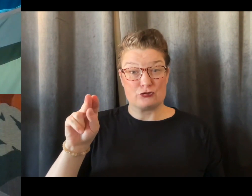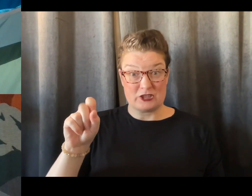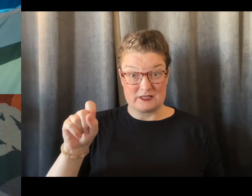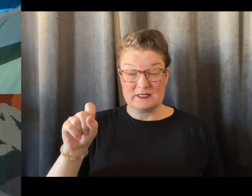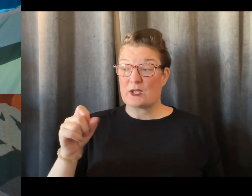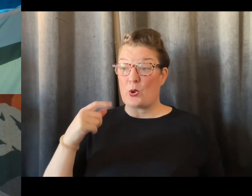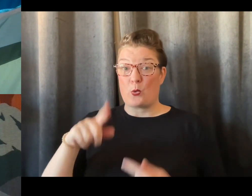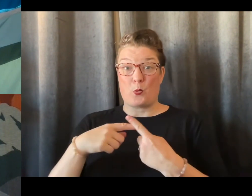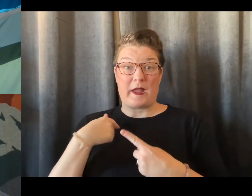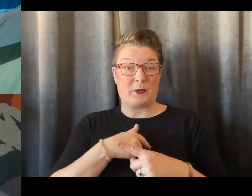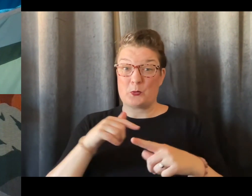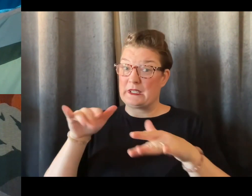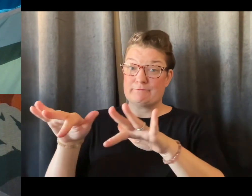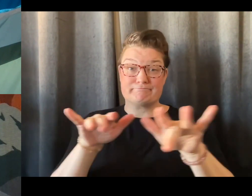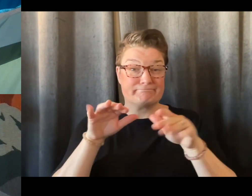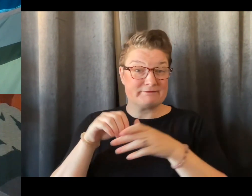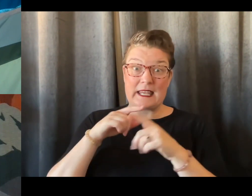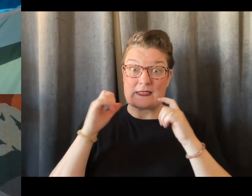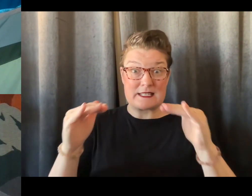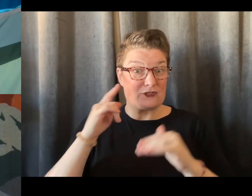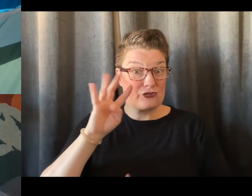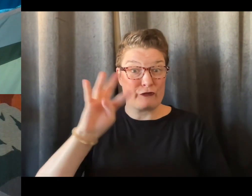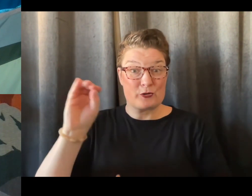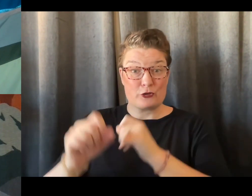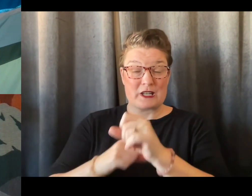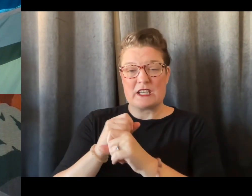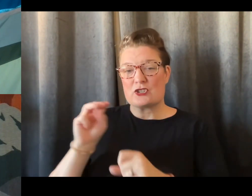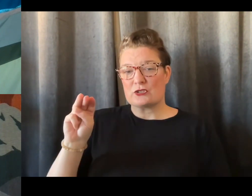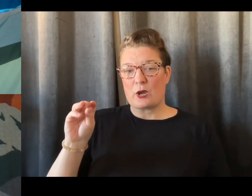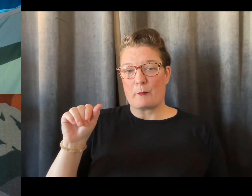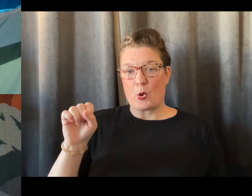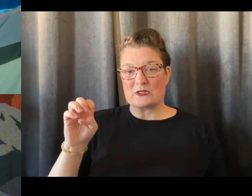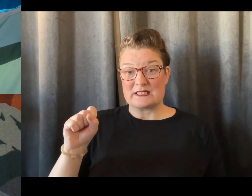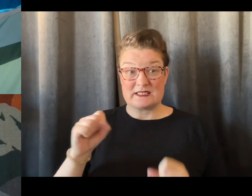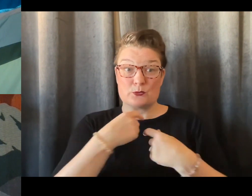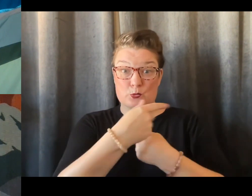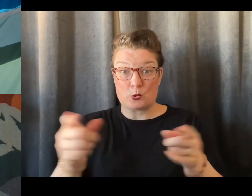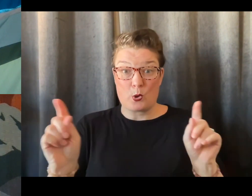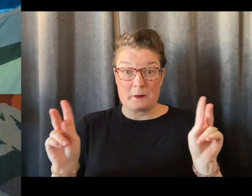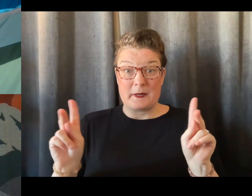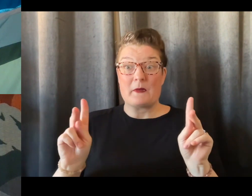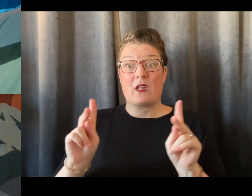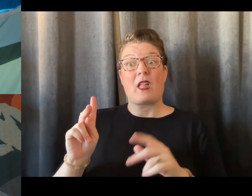years, Moses instructed people on the eve of the ninth of Av to dig a grave